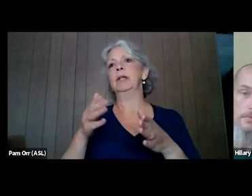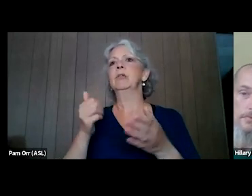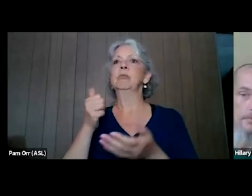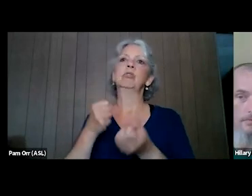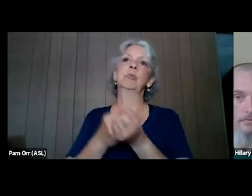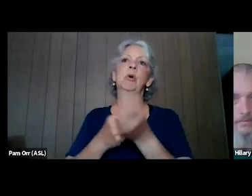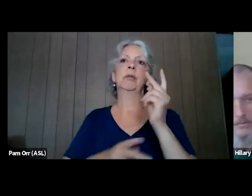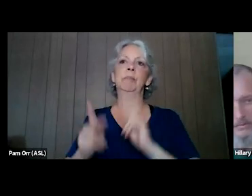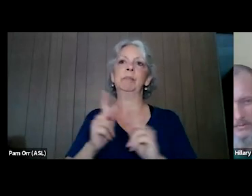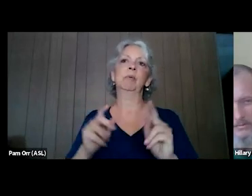And we can go to the next slide.